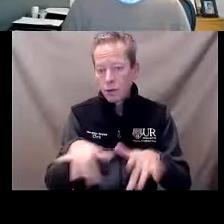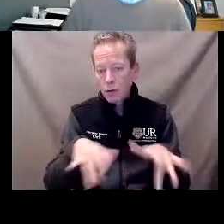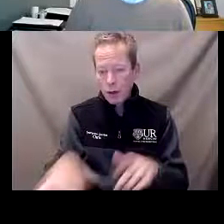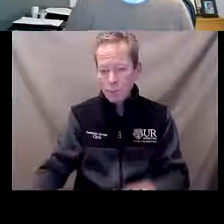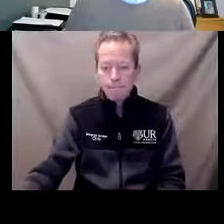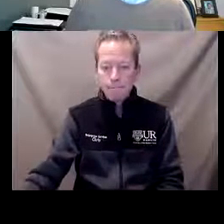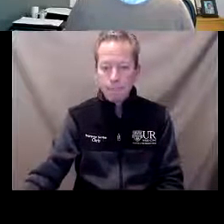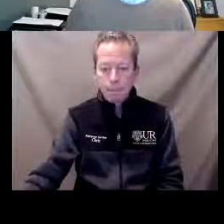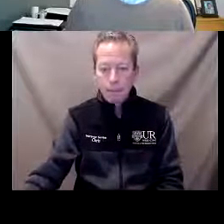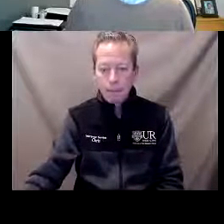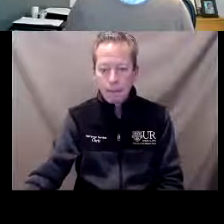This is a request for the speakers.